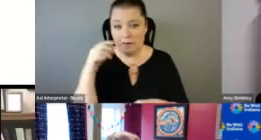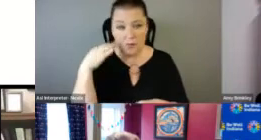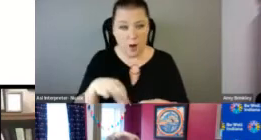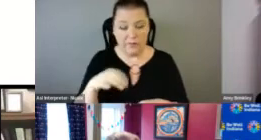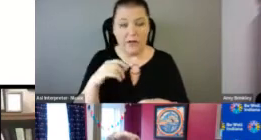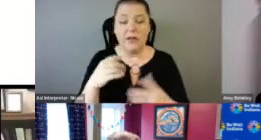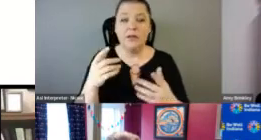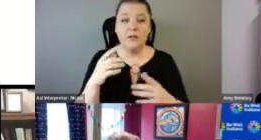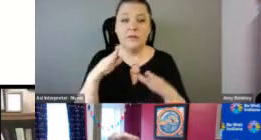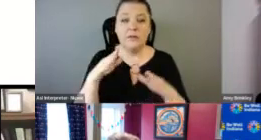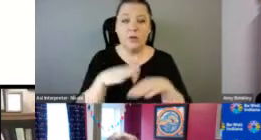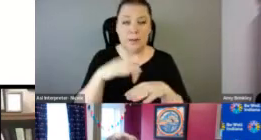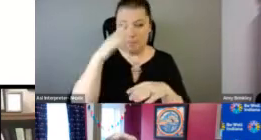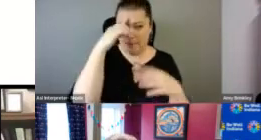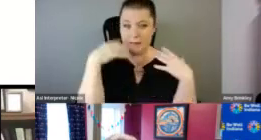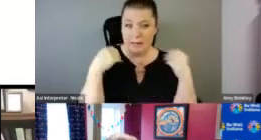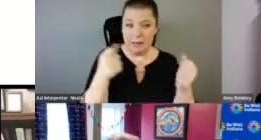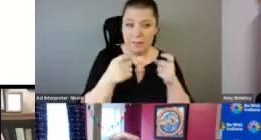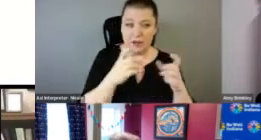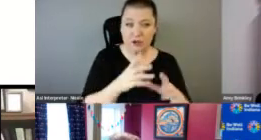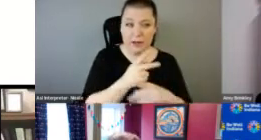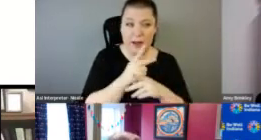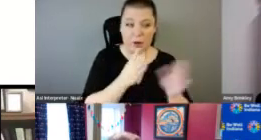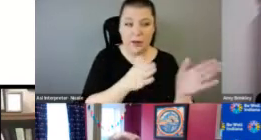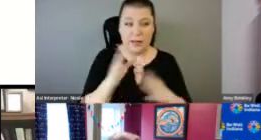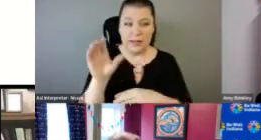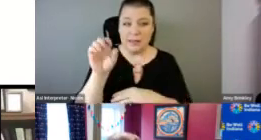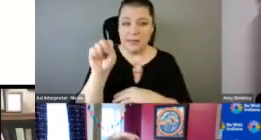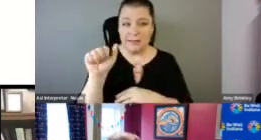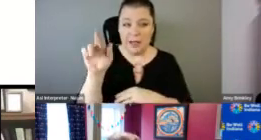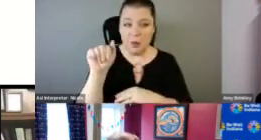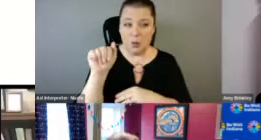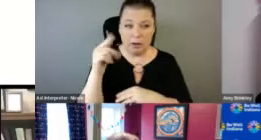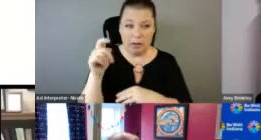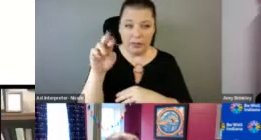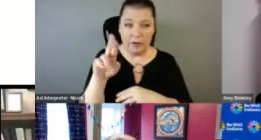managed care. Sarah Gunther is a person in recovery with mental health challenges and substance